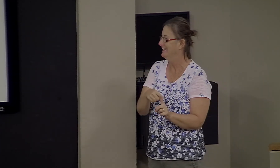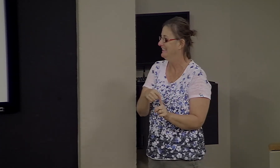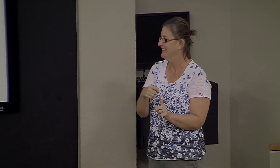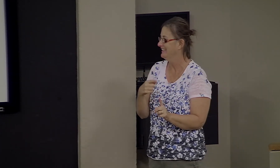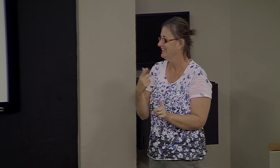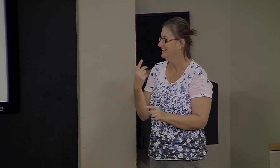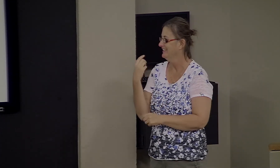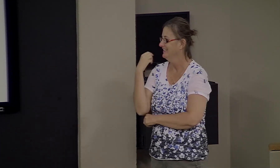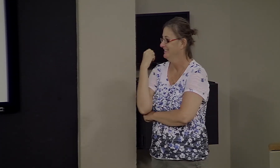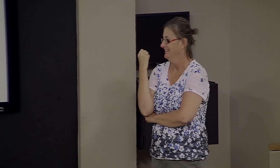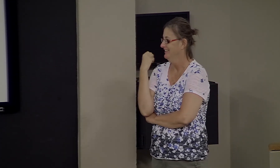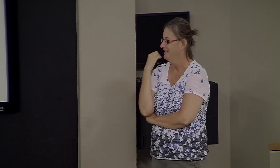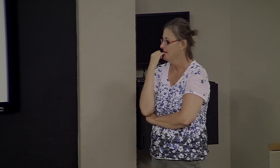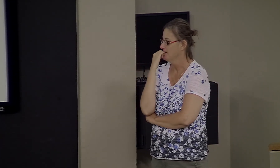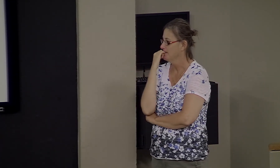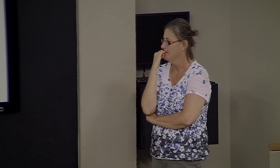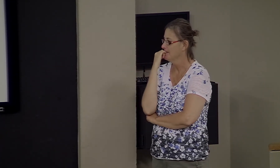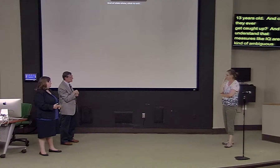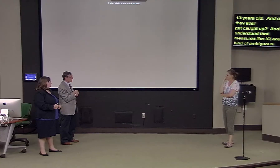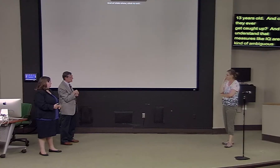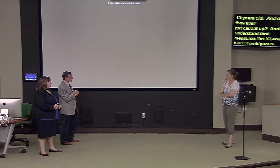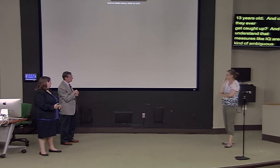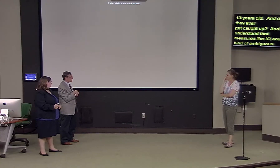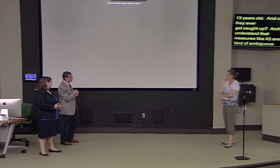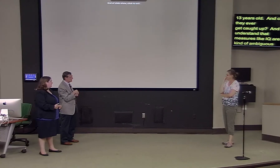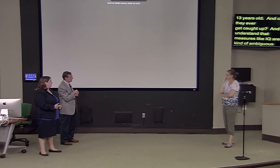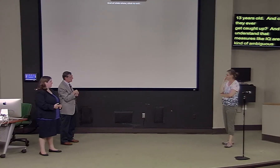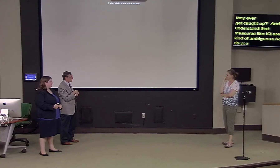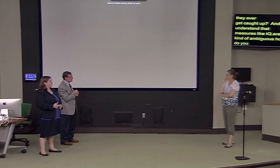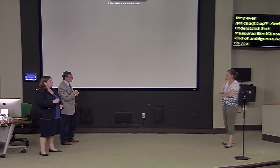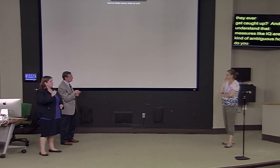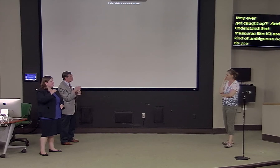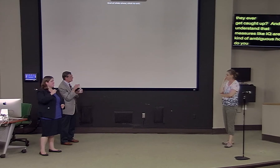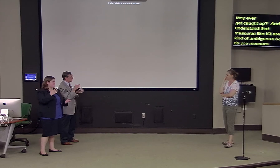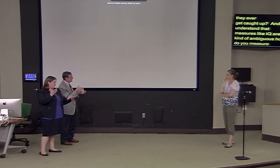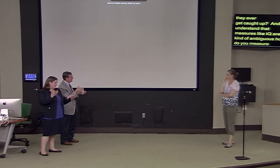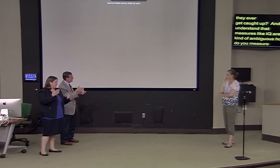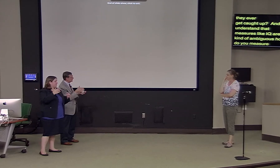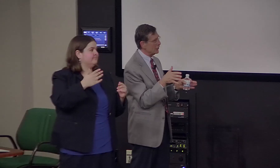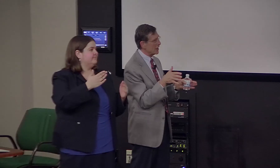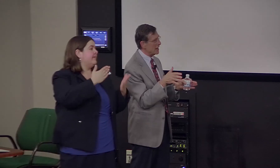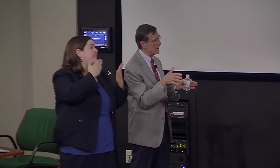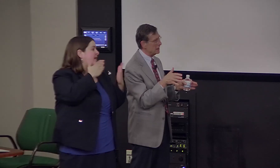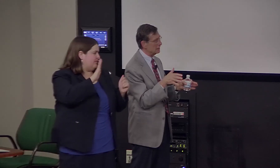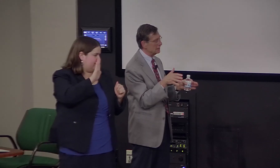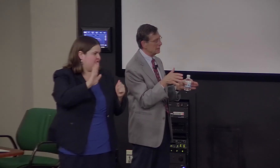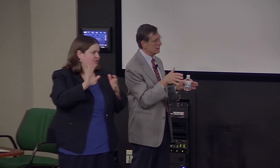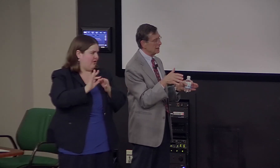they don't understand what's happened prior to that? Thank you for your comment